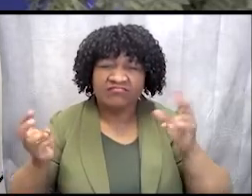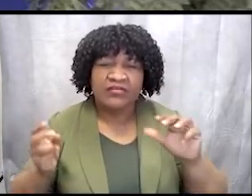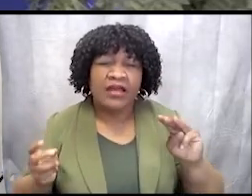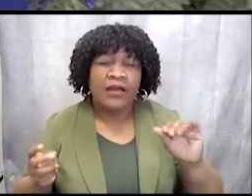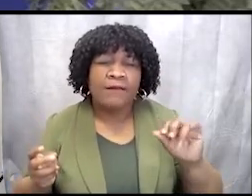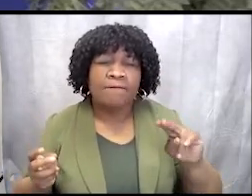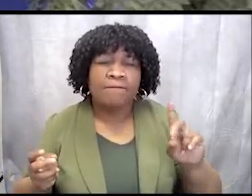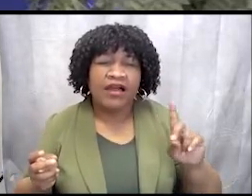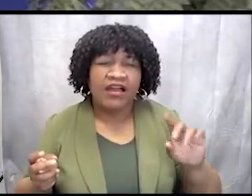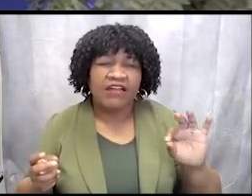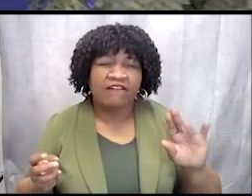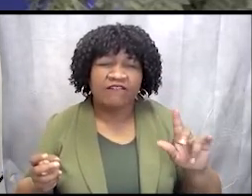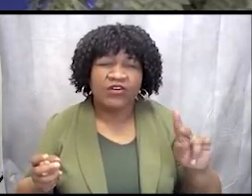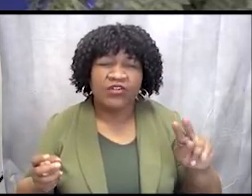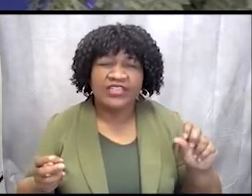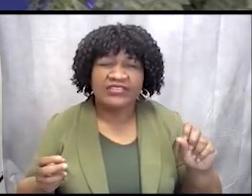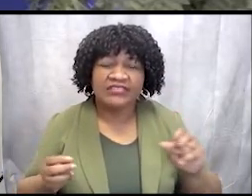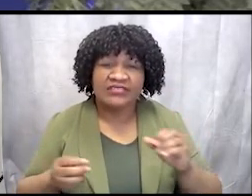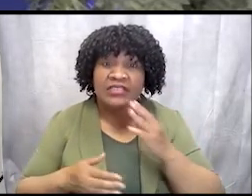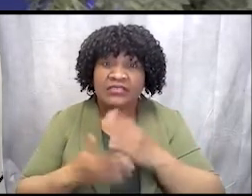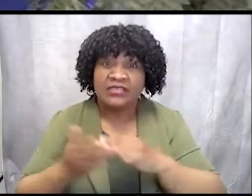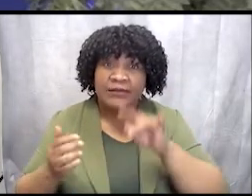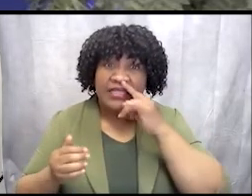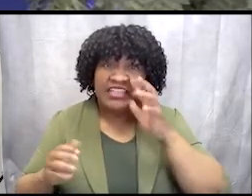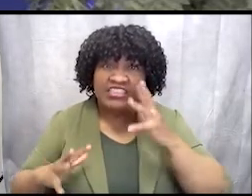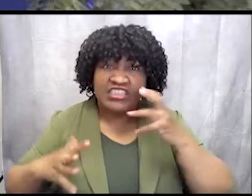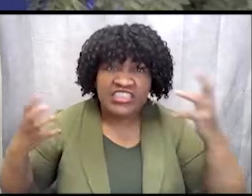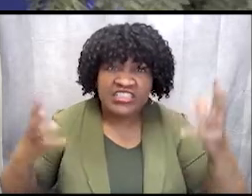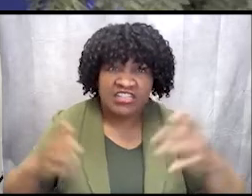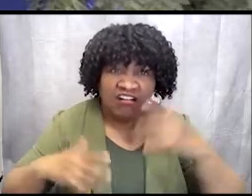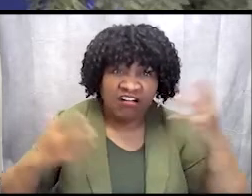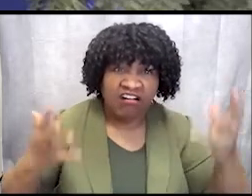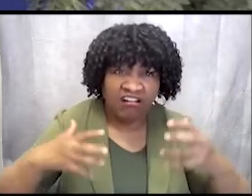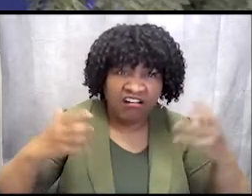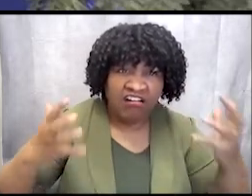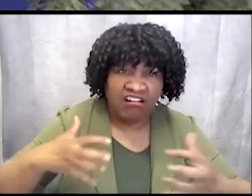Kids who lash out violently in response to trauma